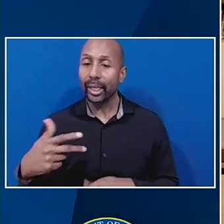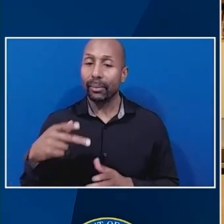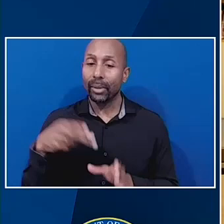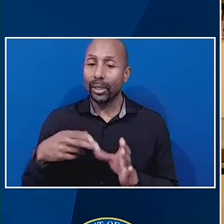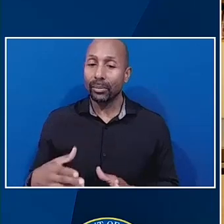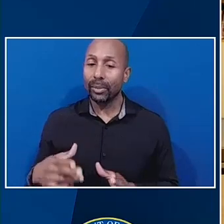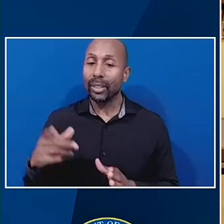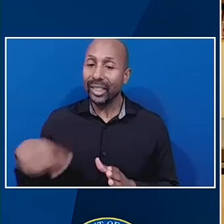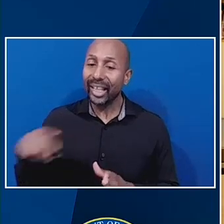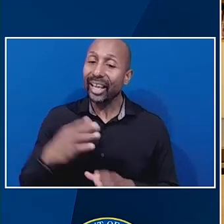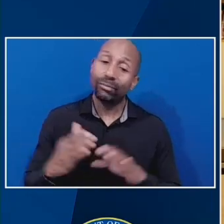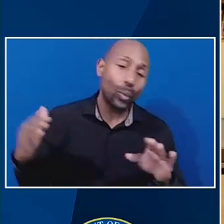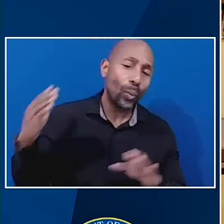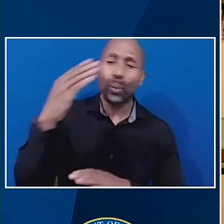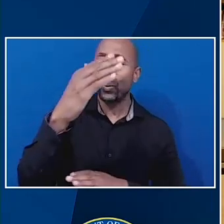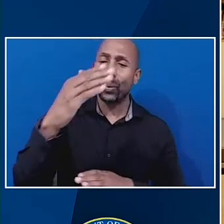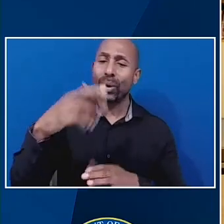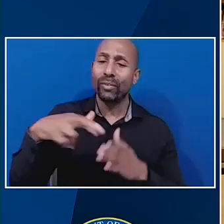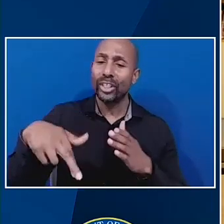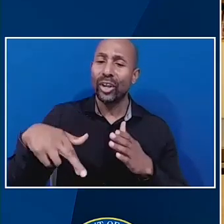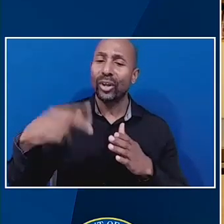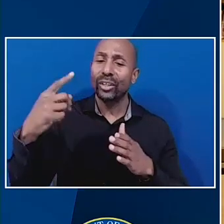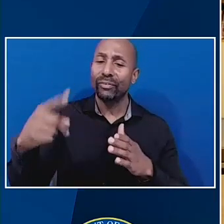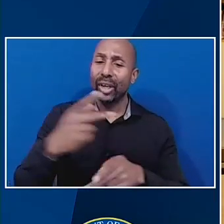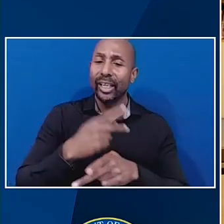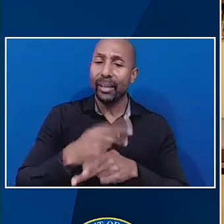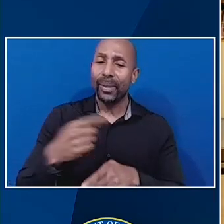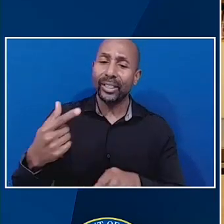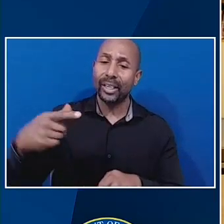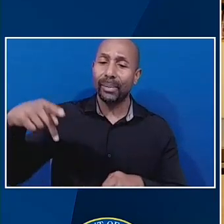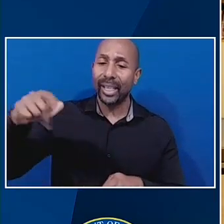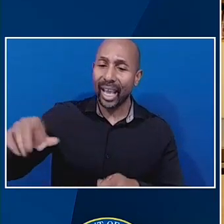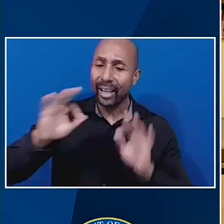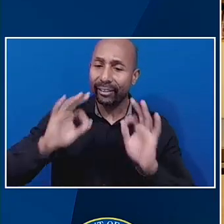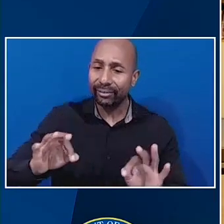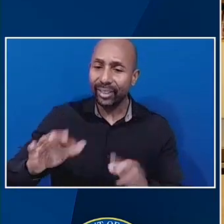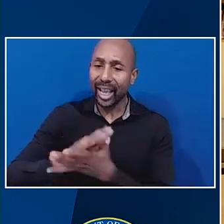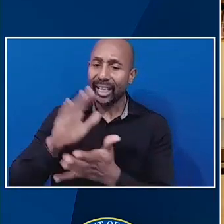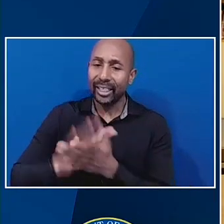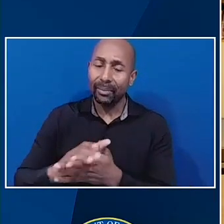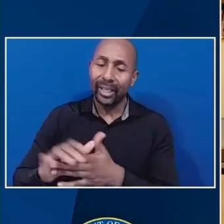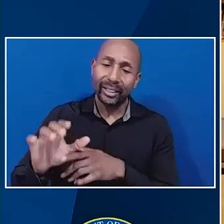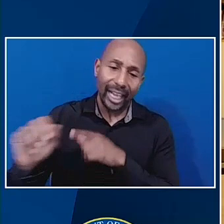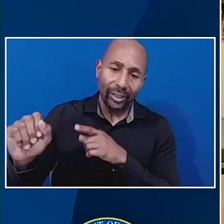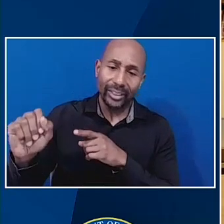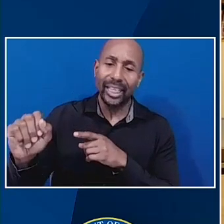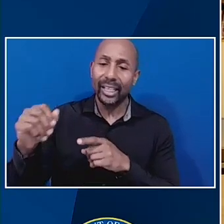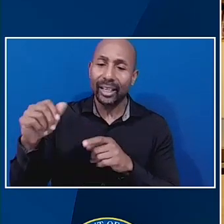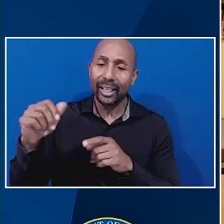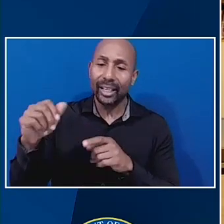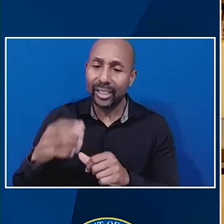persistence in their high school graduation or diploma, and progress towards postsecondary enrollment.